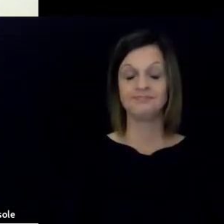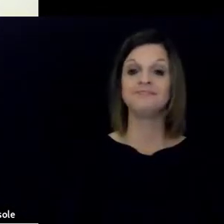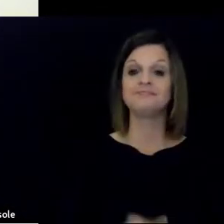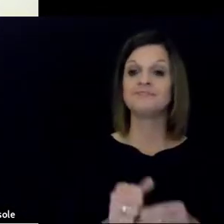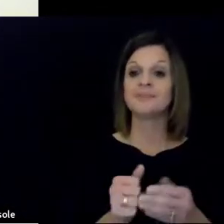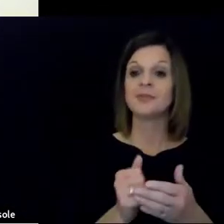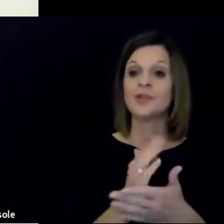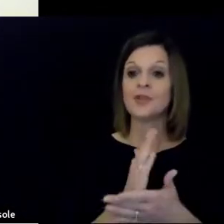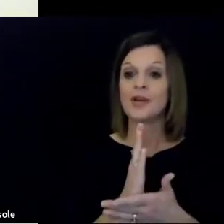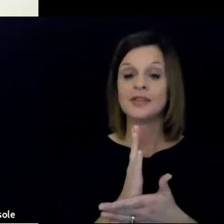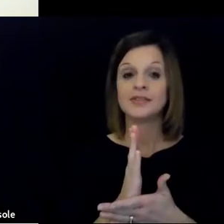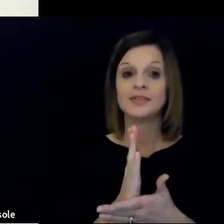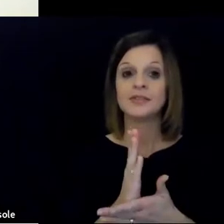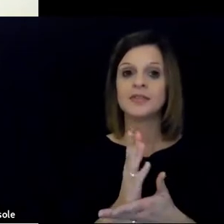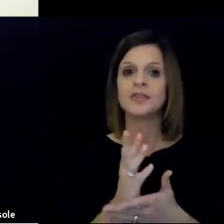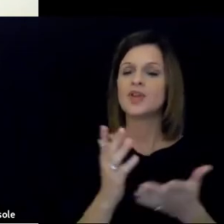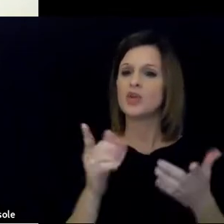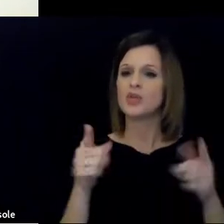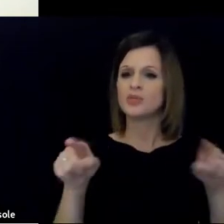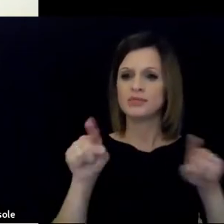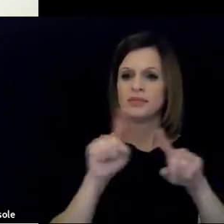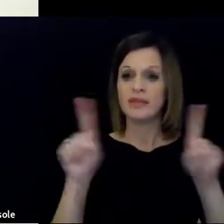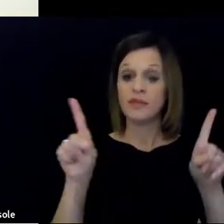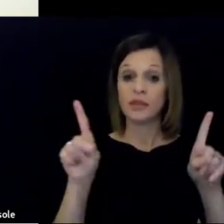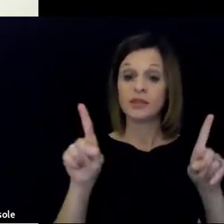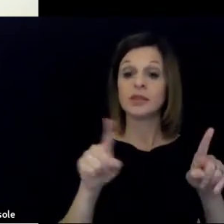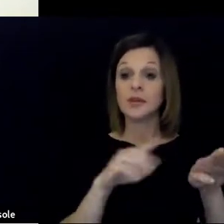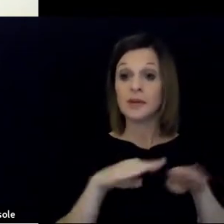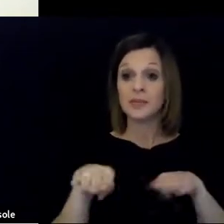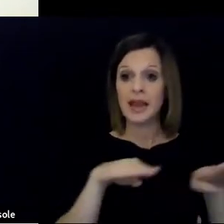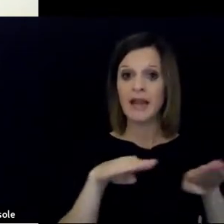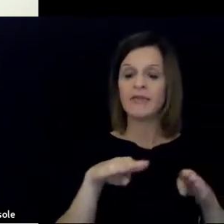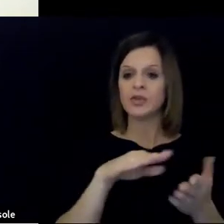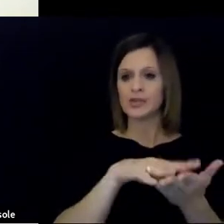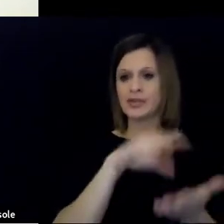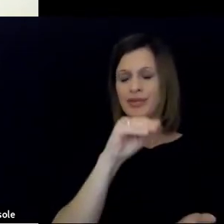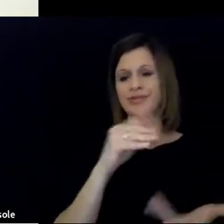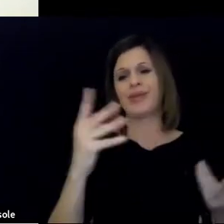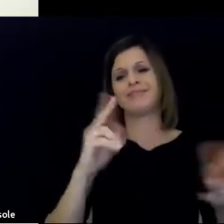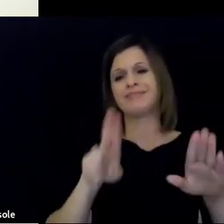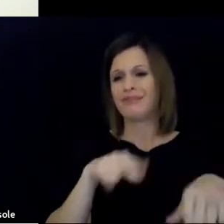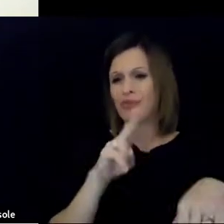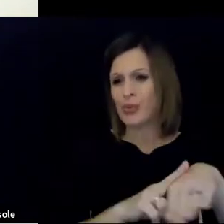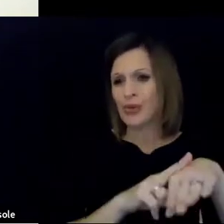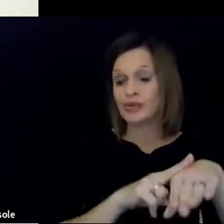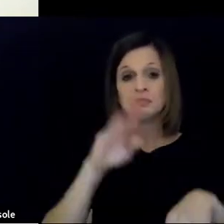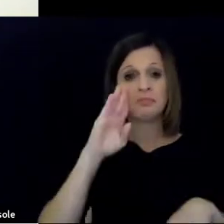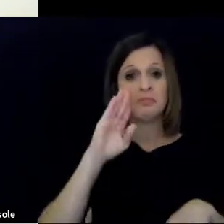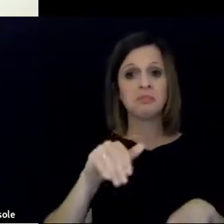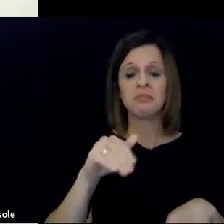So what's the difference? So behavior is learned, of course, behavior is learned. You know, we learn all sorts of behaviors